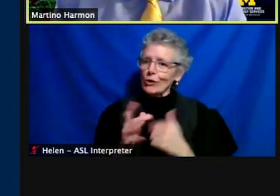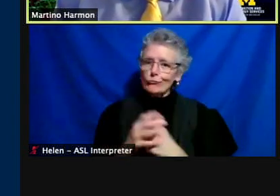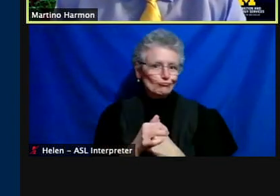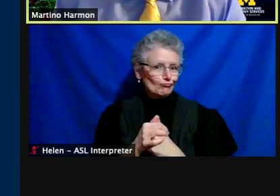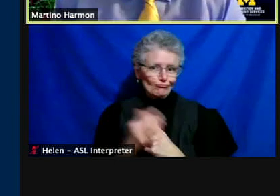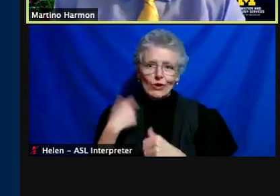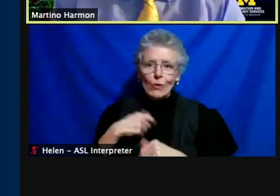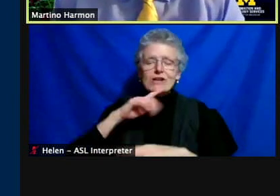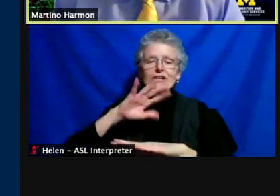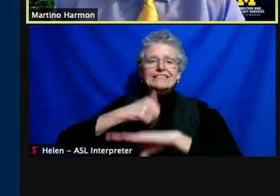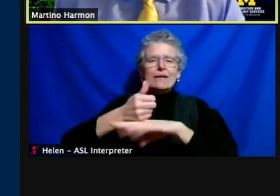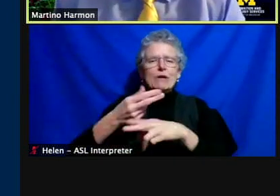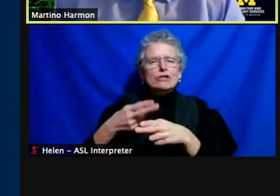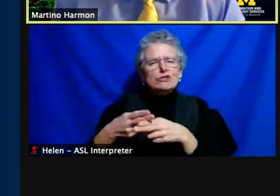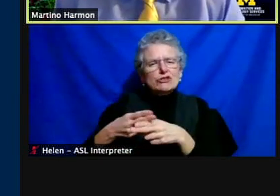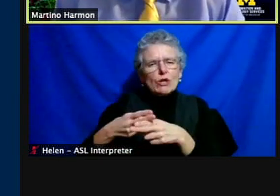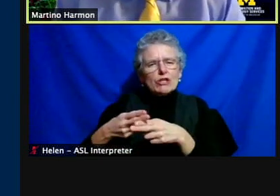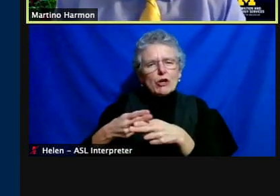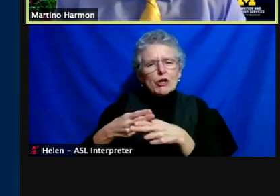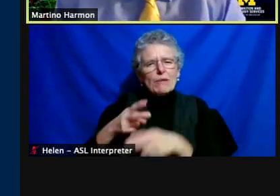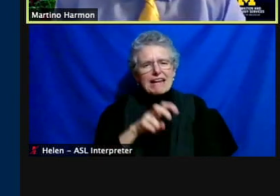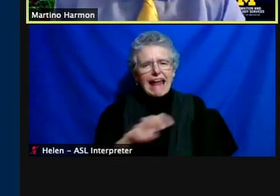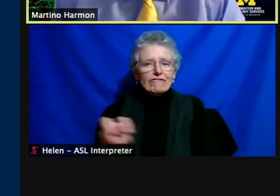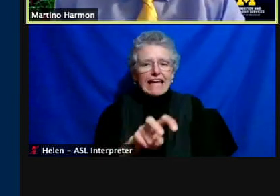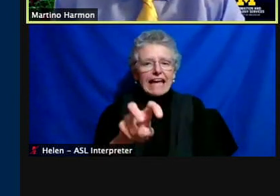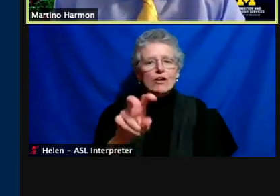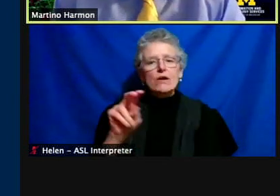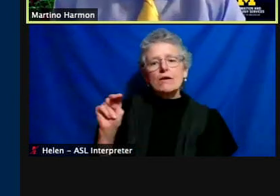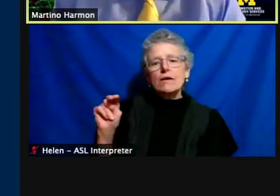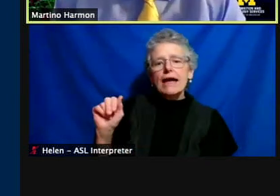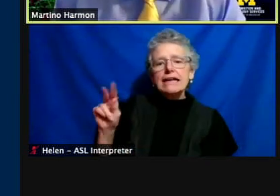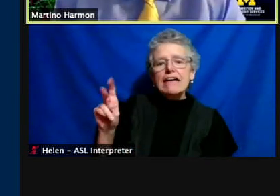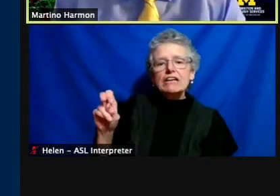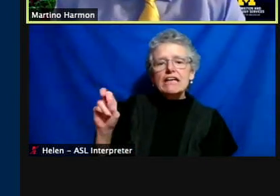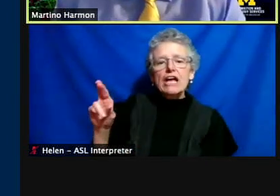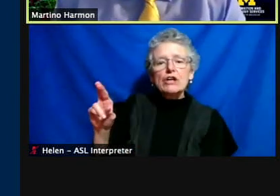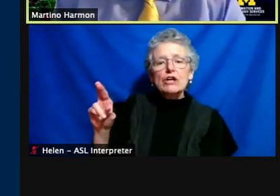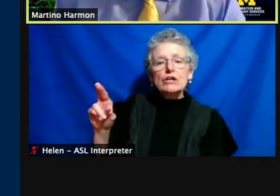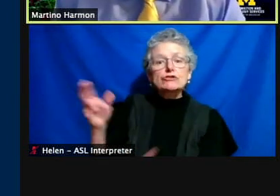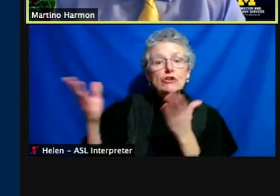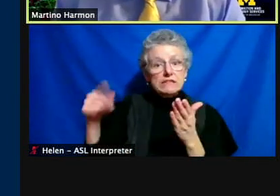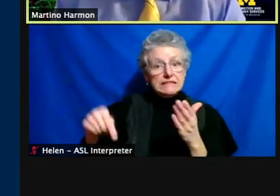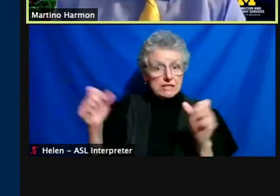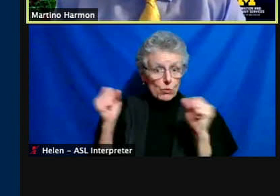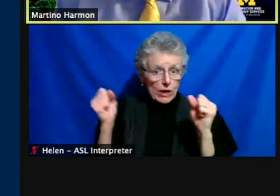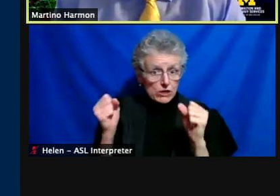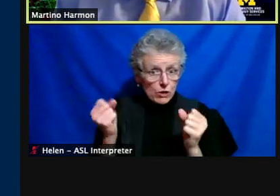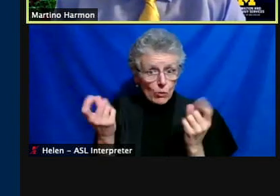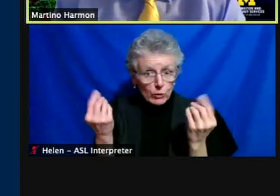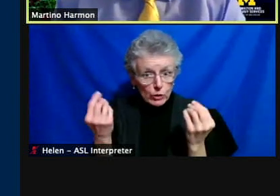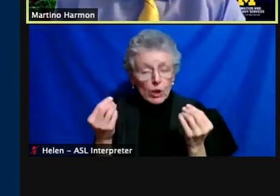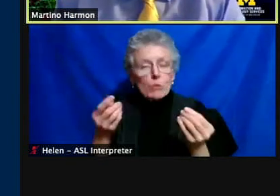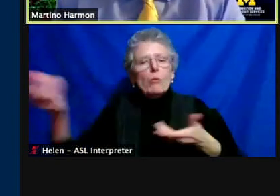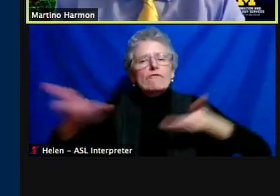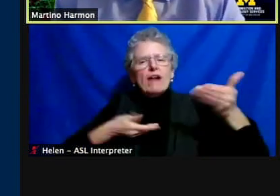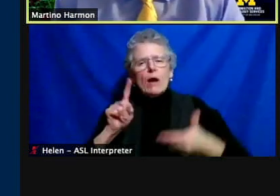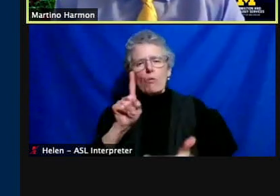the short-term navigator service this winter where we will invite approximately a thousand students